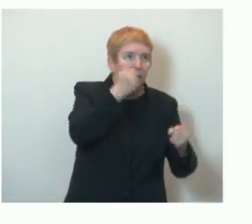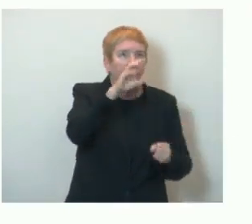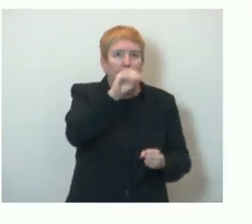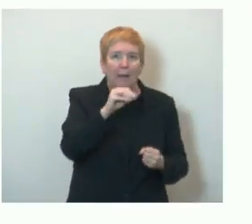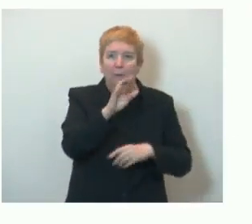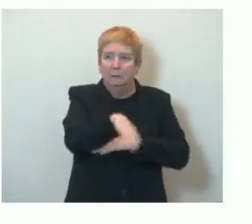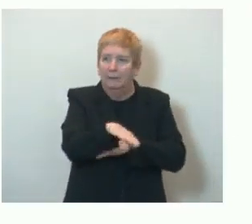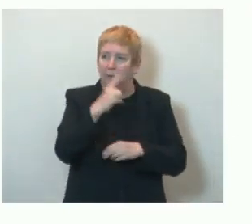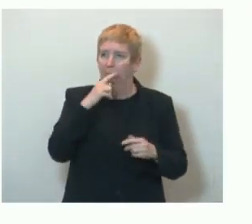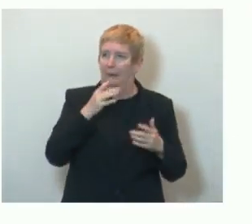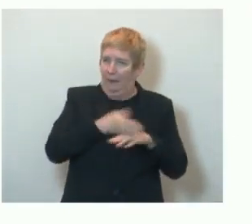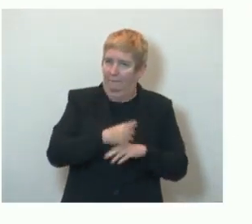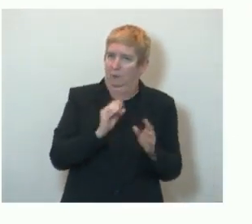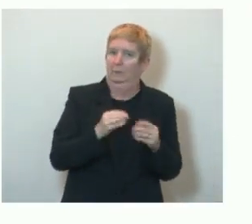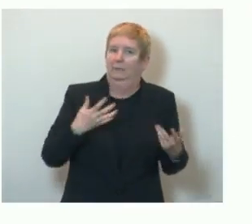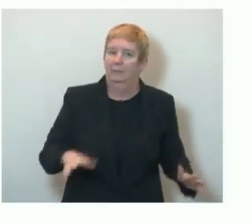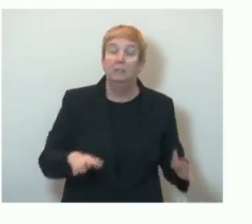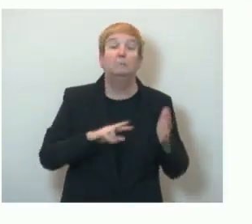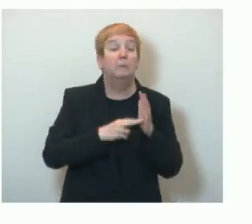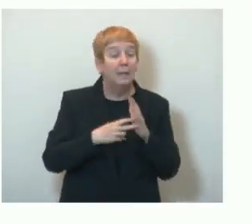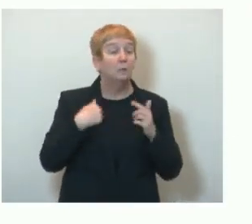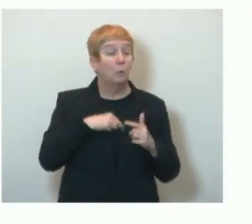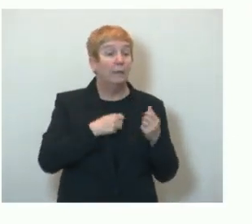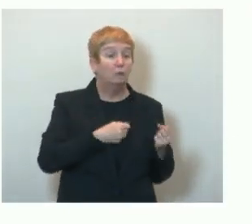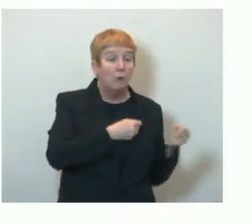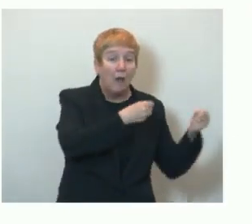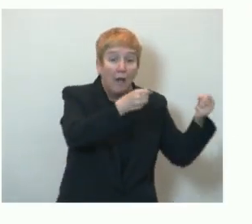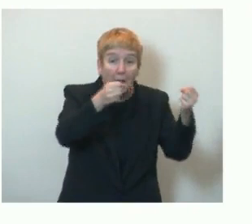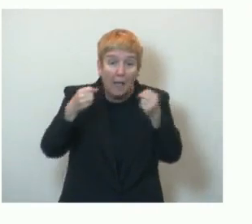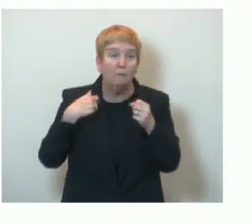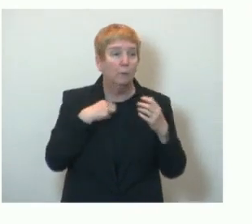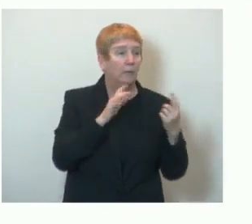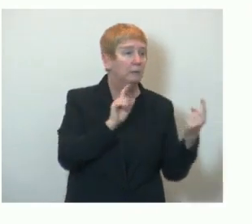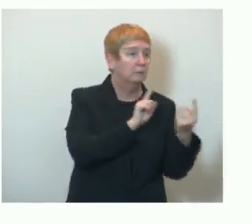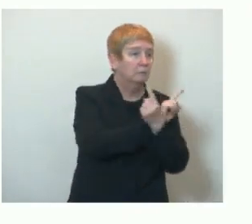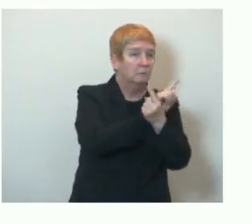CONFERENCE. I’LL TRAVEL ACROSS ONE ON THE WAY BACK HOME TODAY.